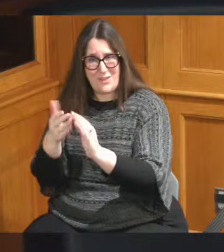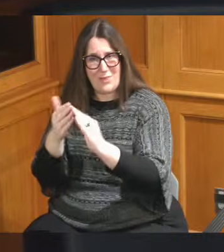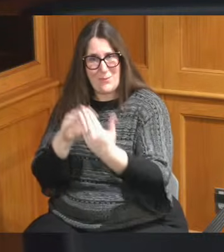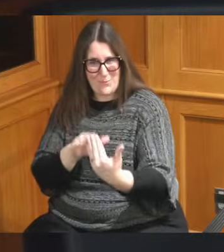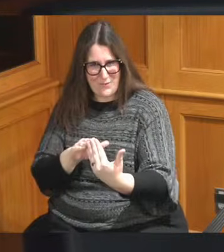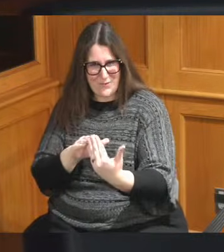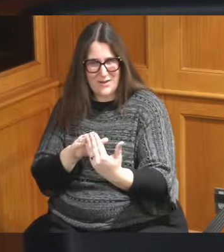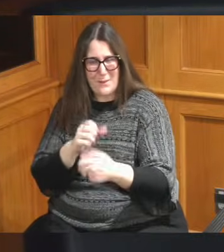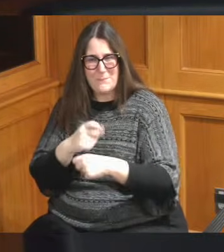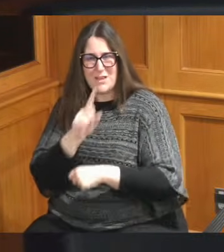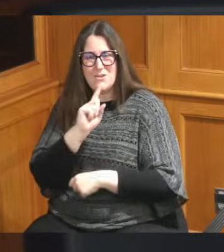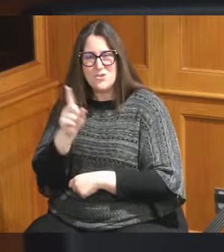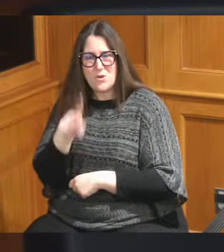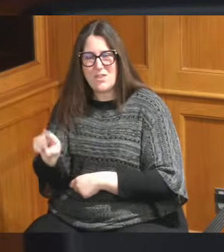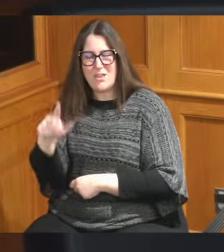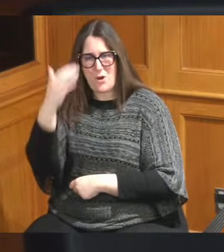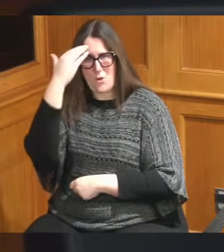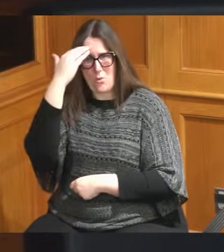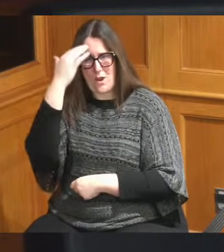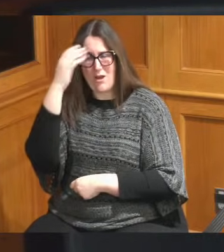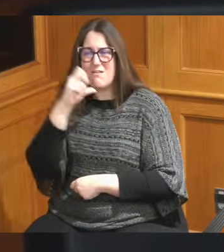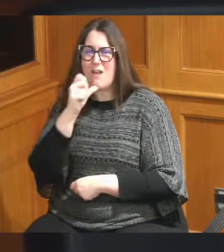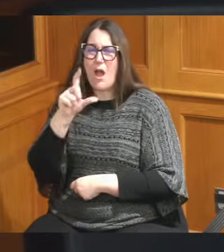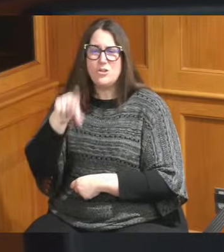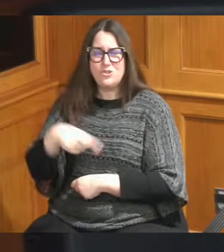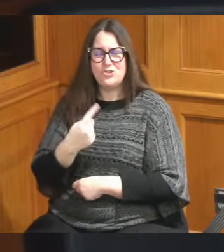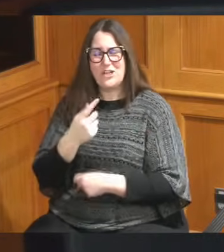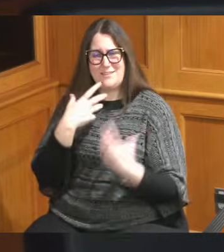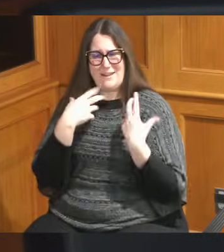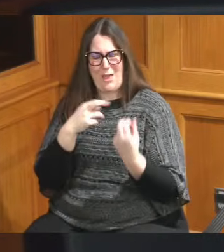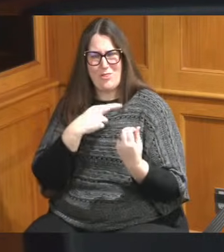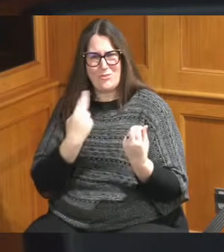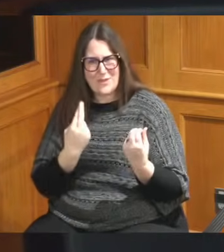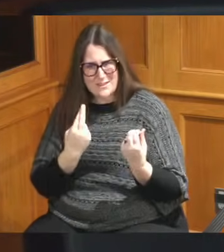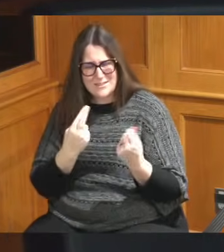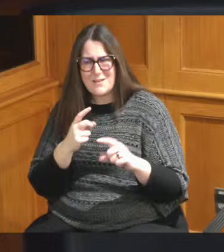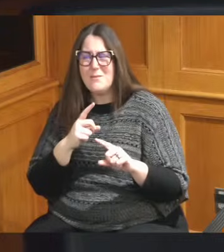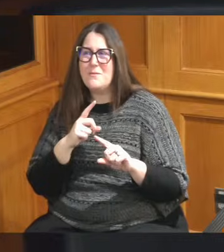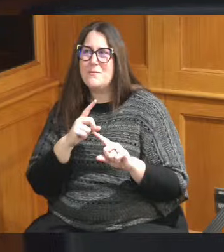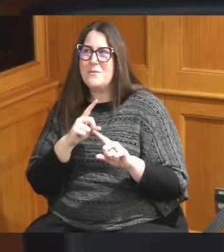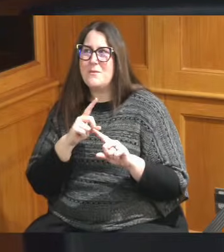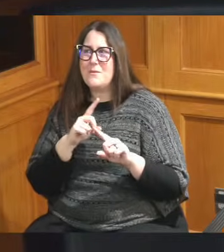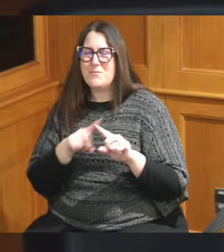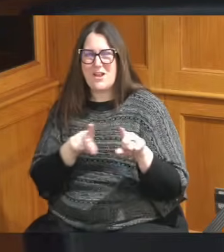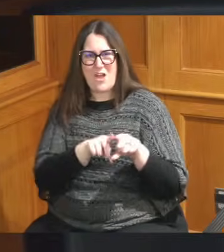and making sure that they are aware of not only health risks in the community, but also resources